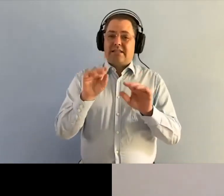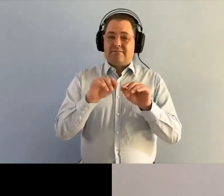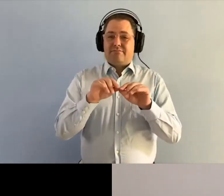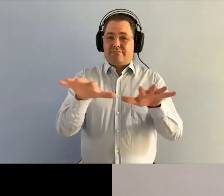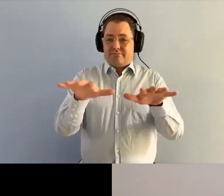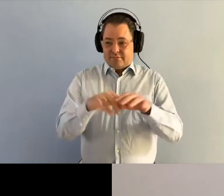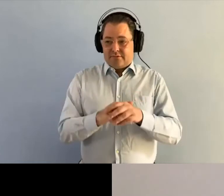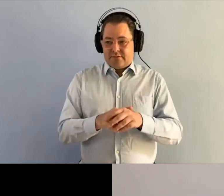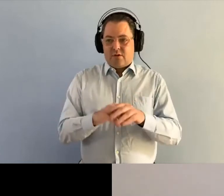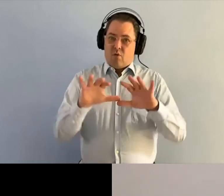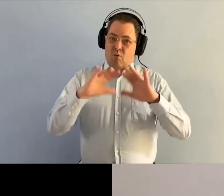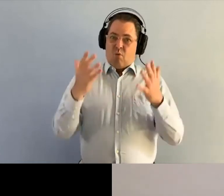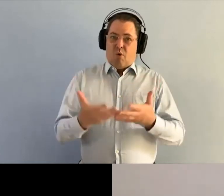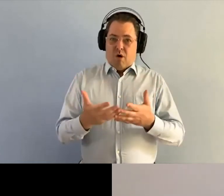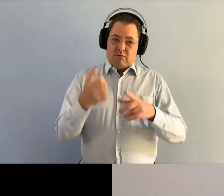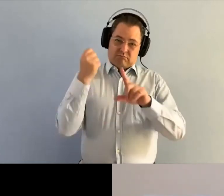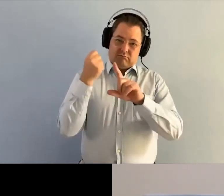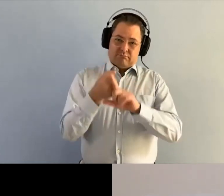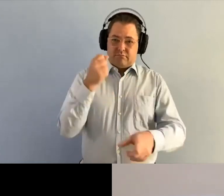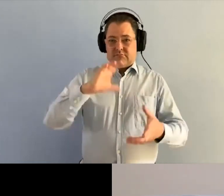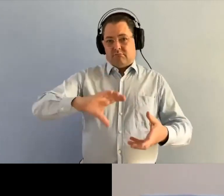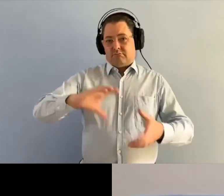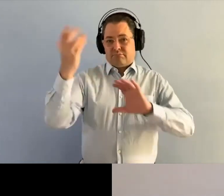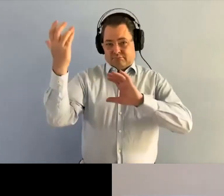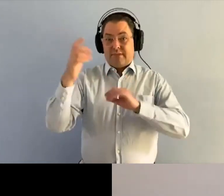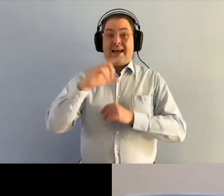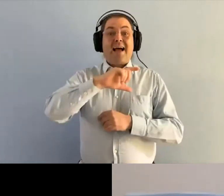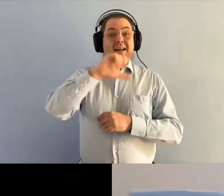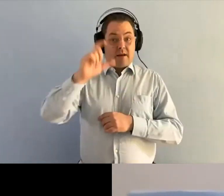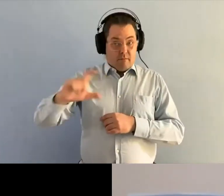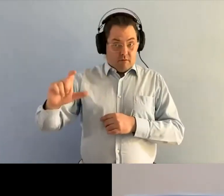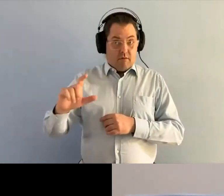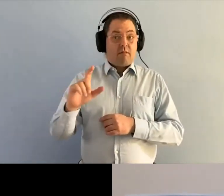much to the organizer. Due to the COVID-19